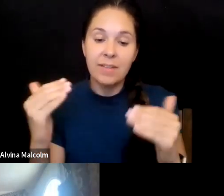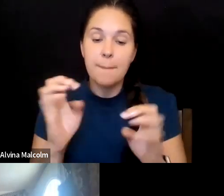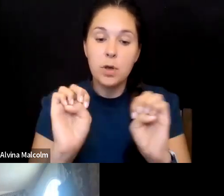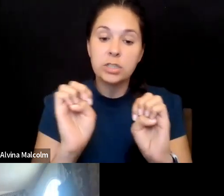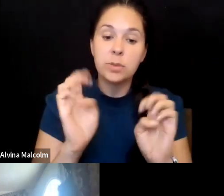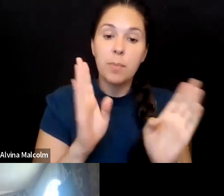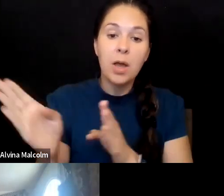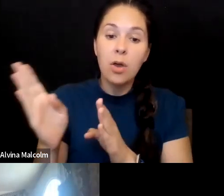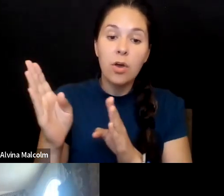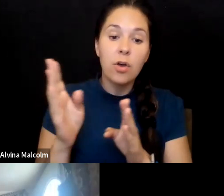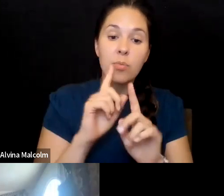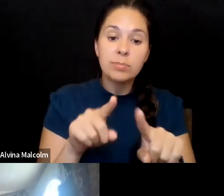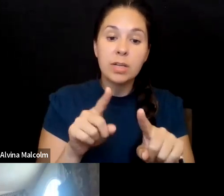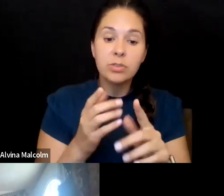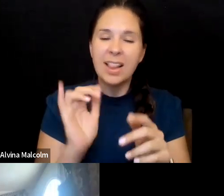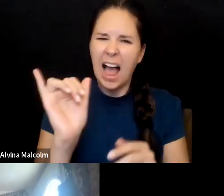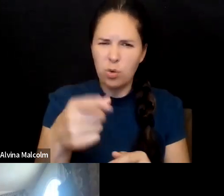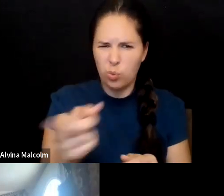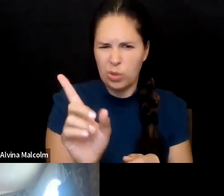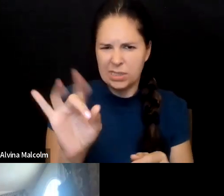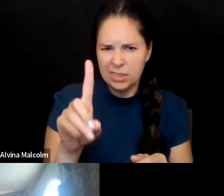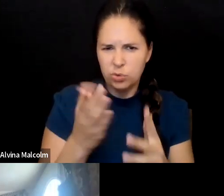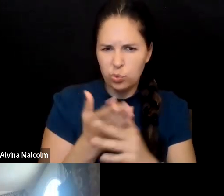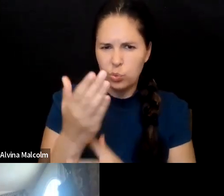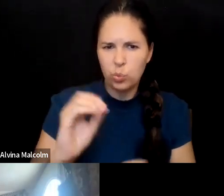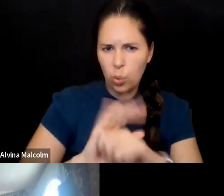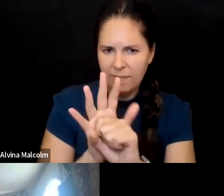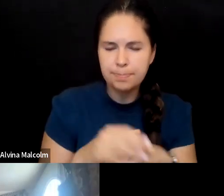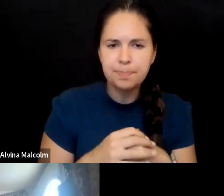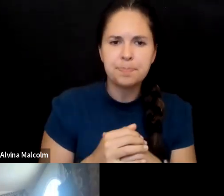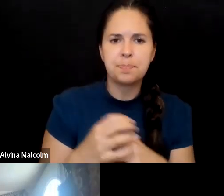great example is having in your (indiscernible) at the statewide